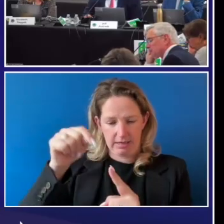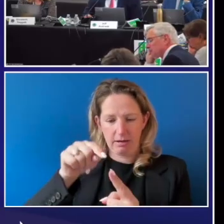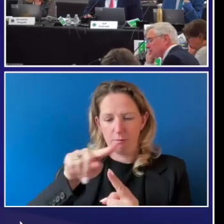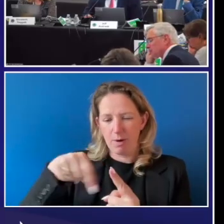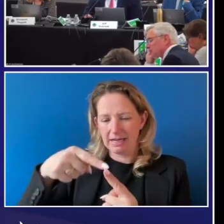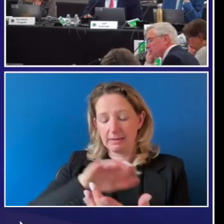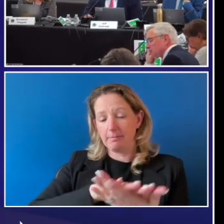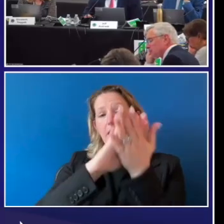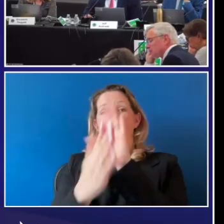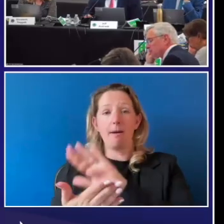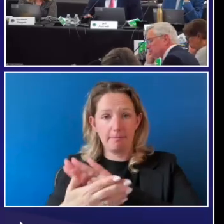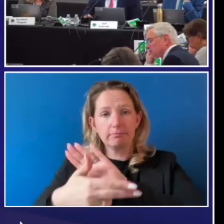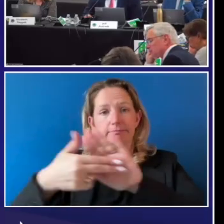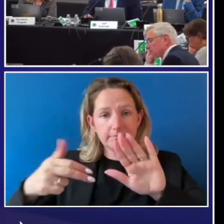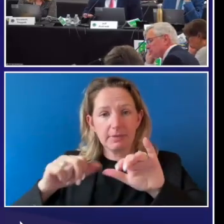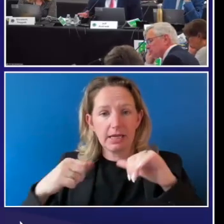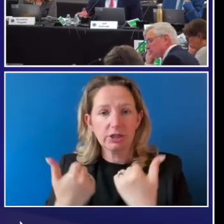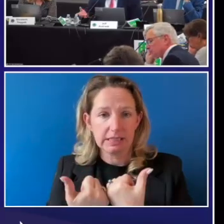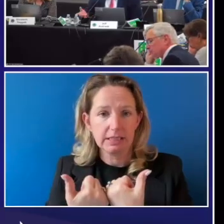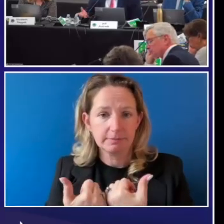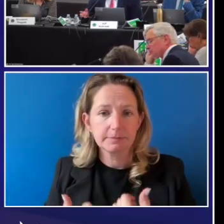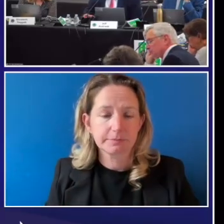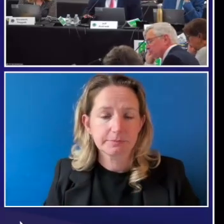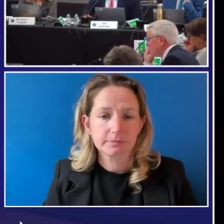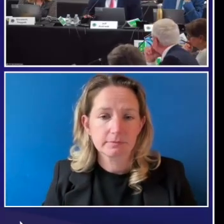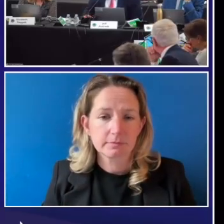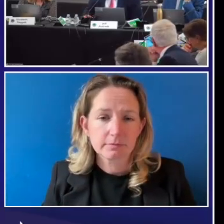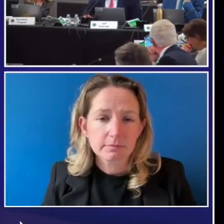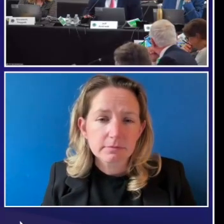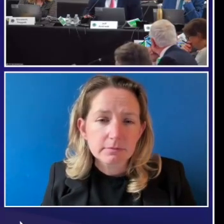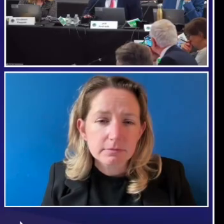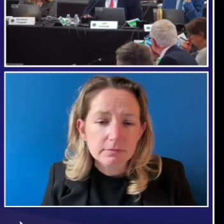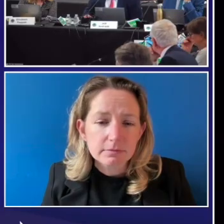And so the act of incorporation. I mean, as far as I know,